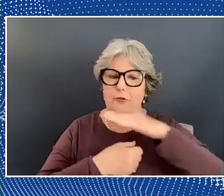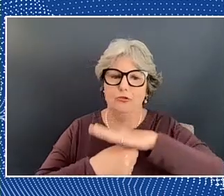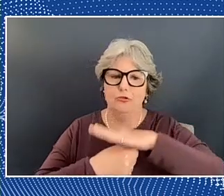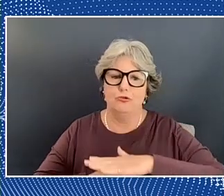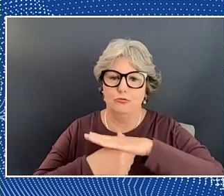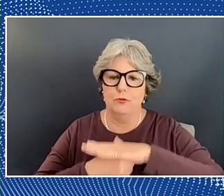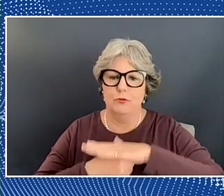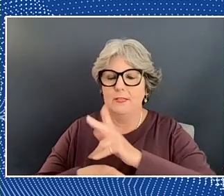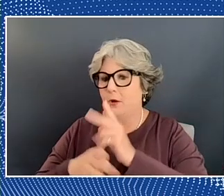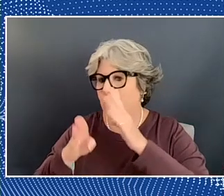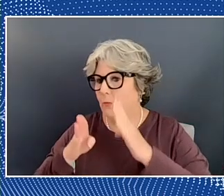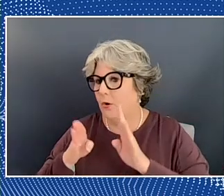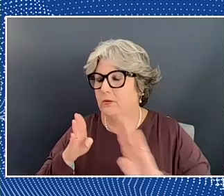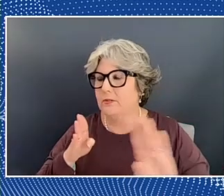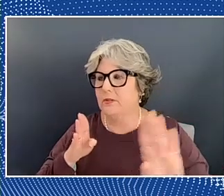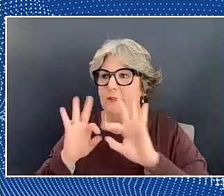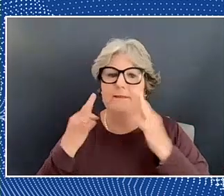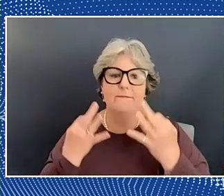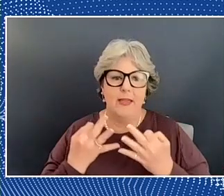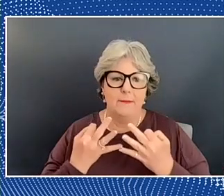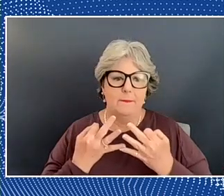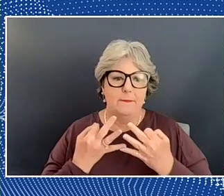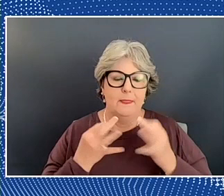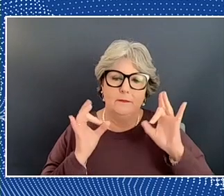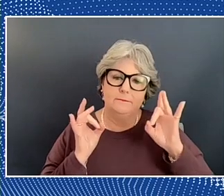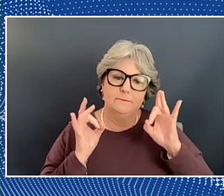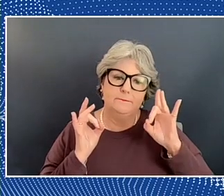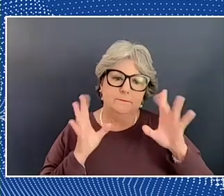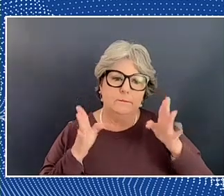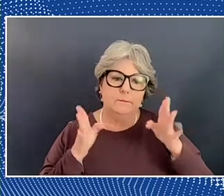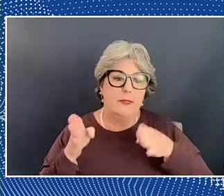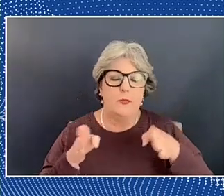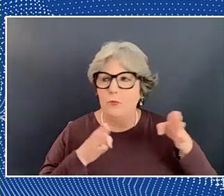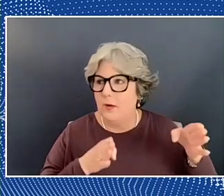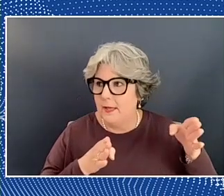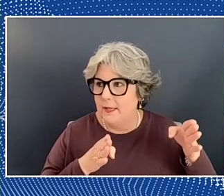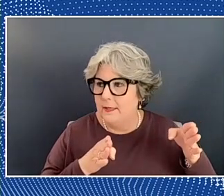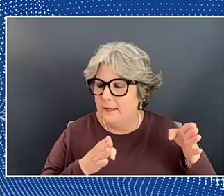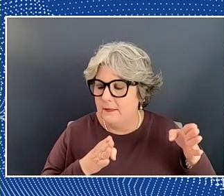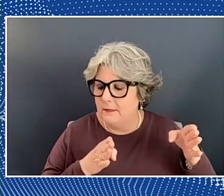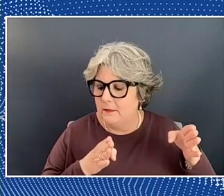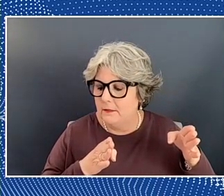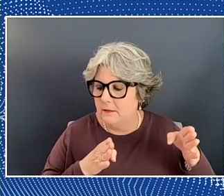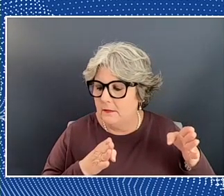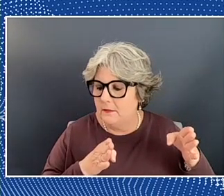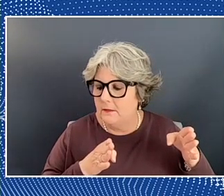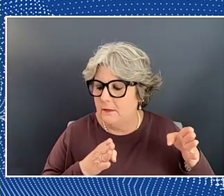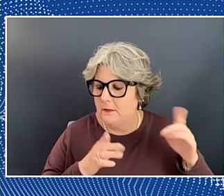families. They're devastating in ways that go well beyond mere finances.